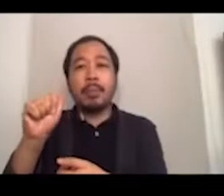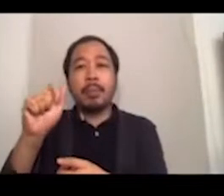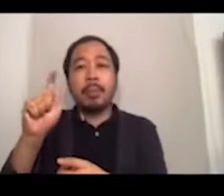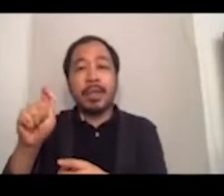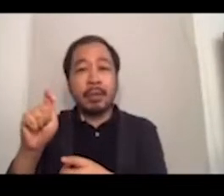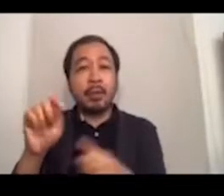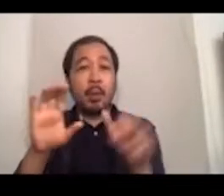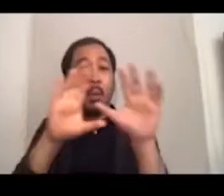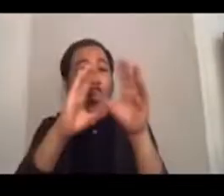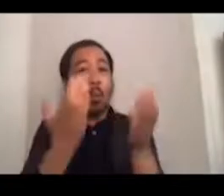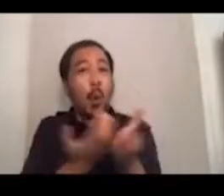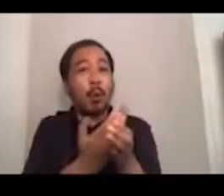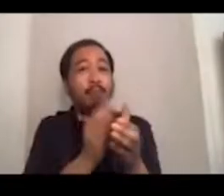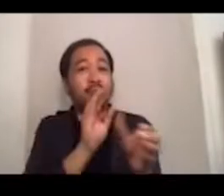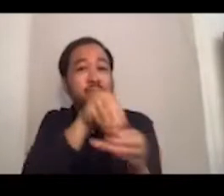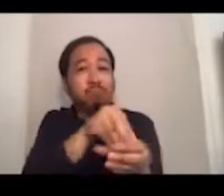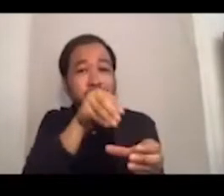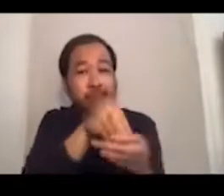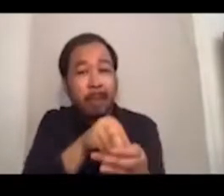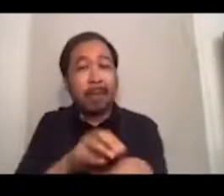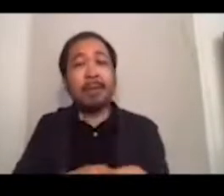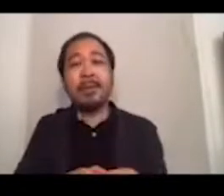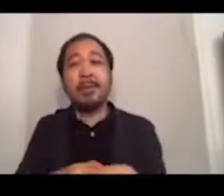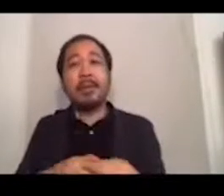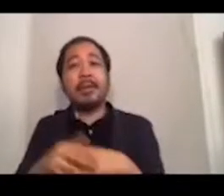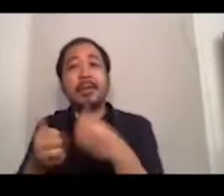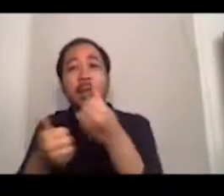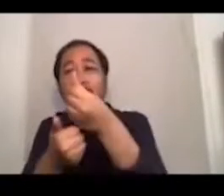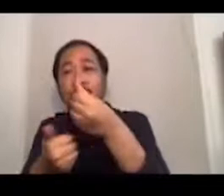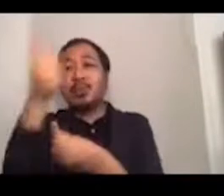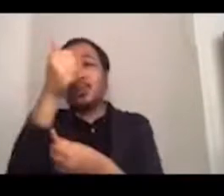And I think what we should all take into consideration,